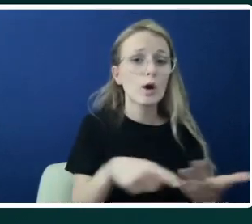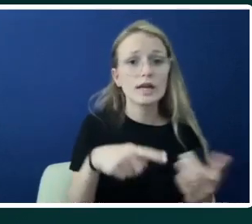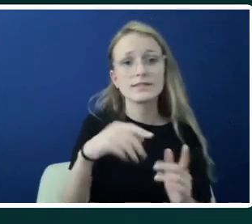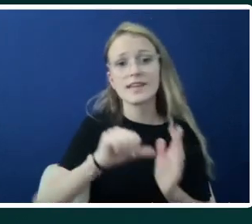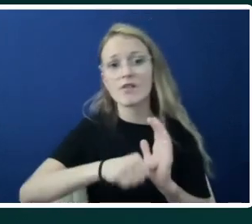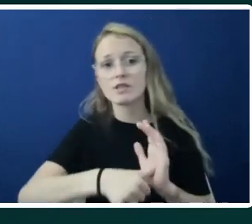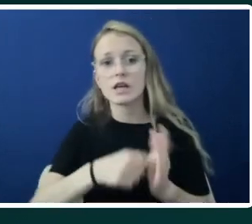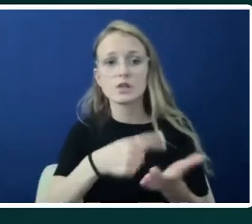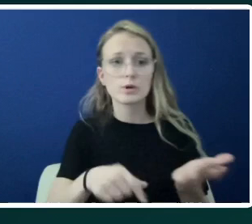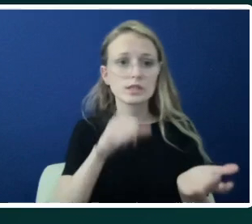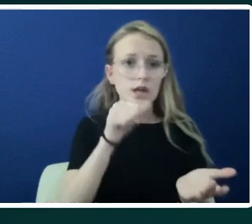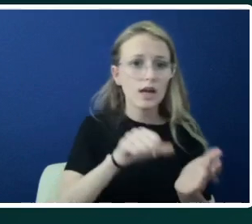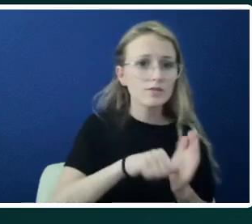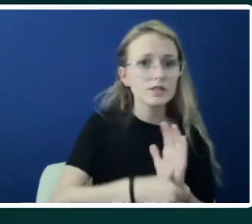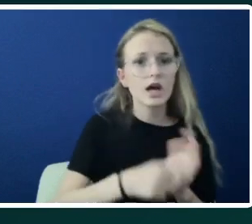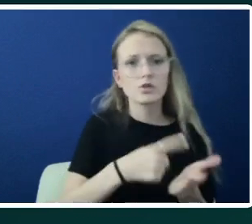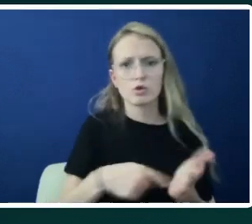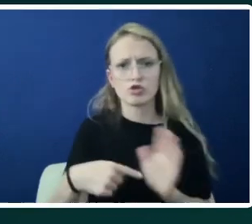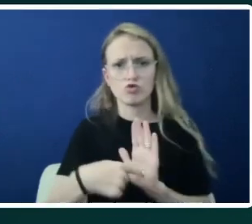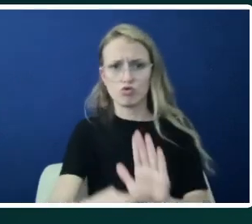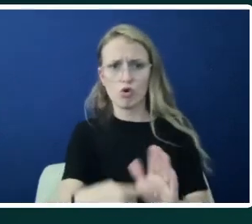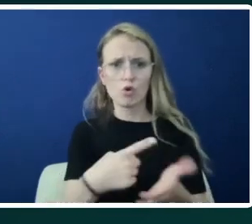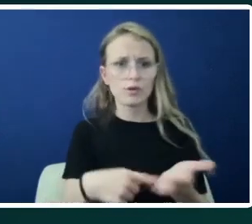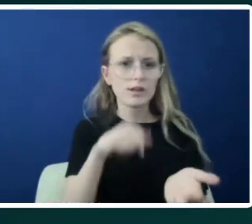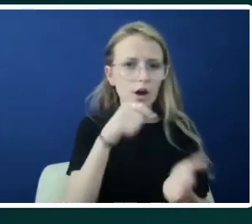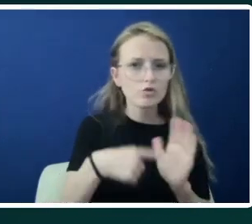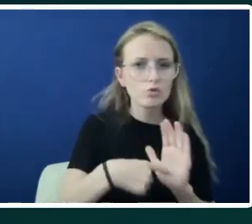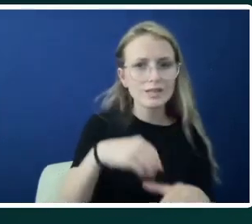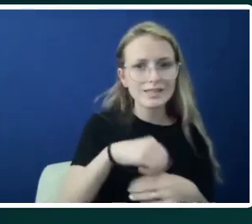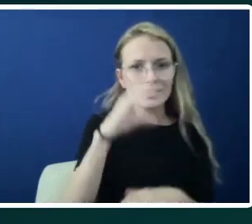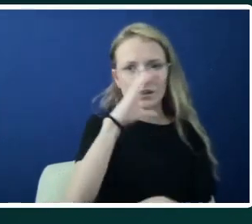not shown, right, in the comic strip. And all of those parts and pieces, right, go together,